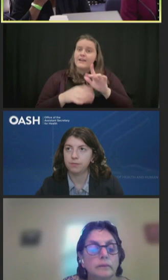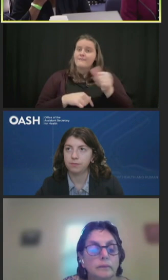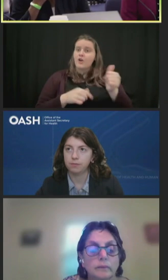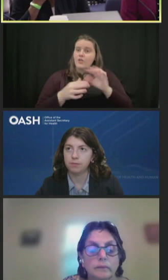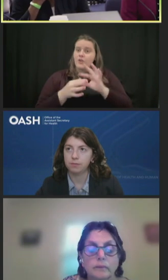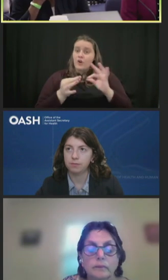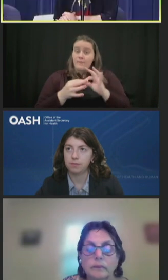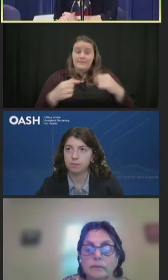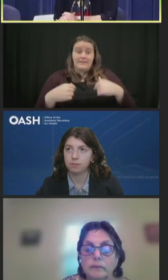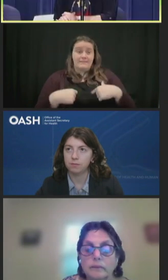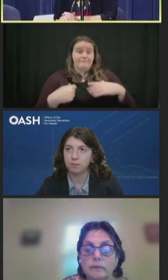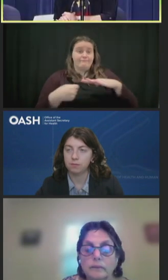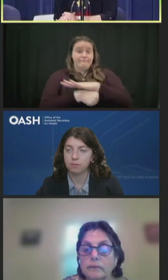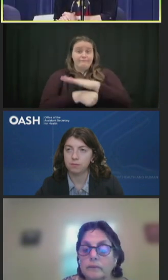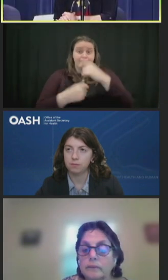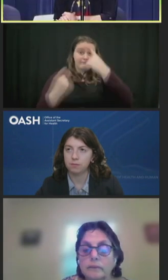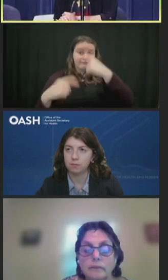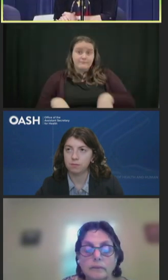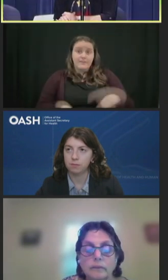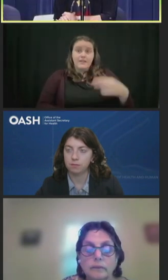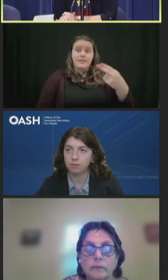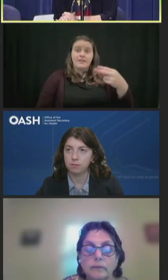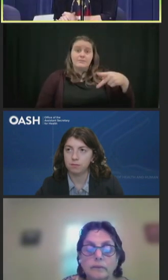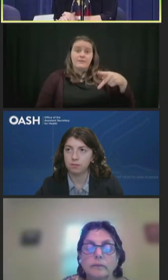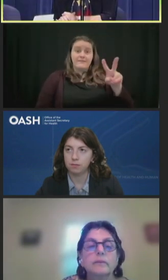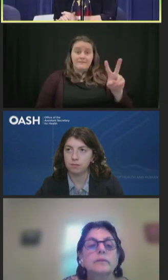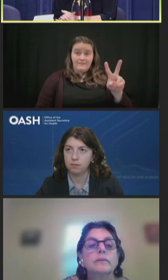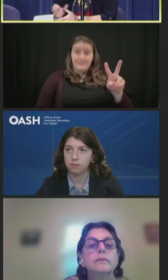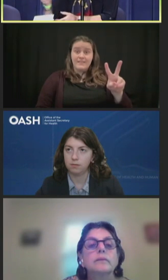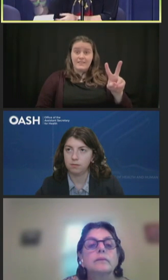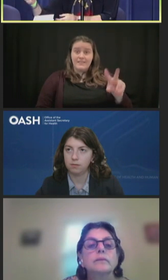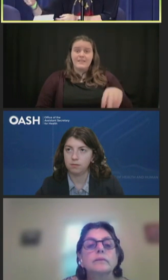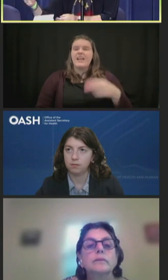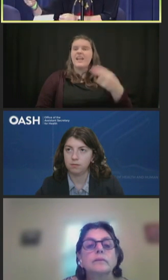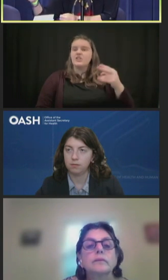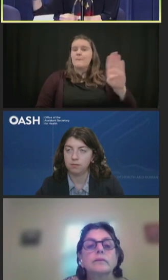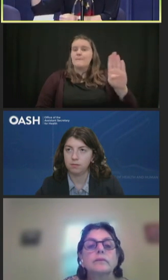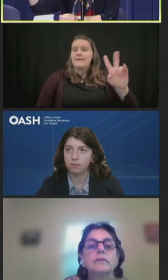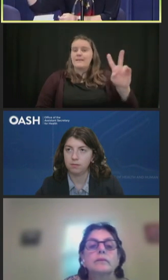that although HPV vaccine advocates try to take the mantle of being the first